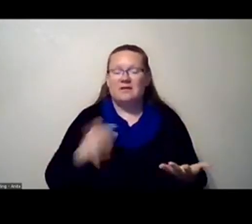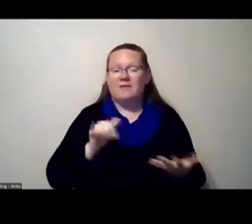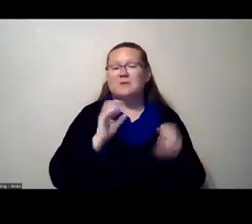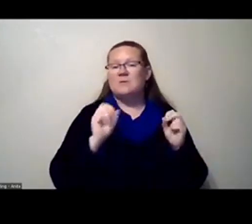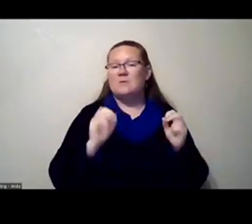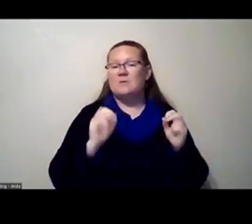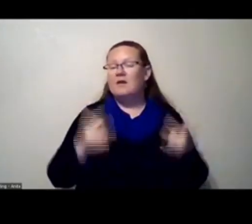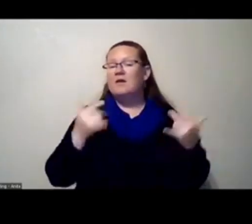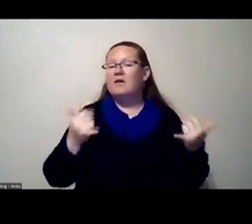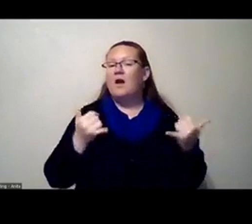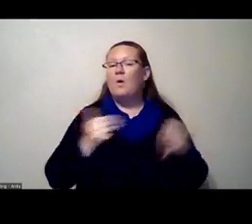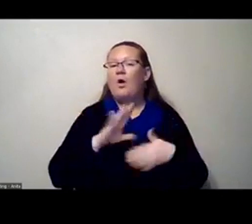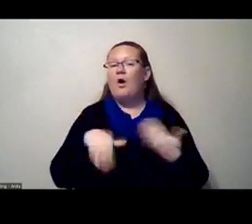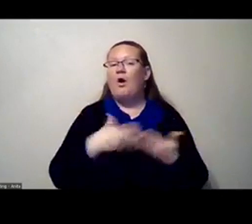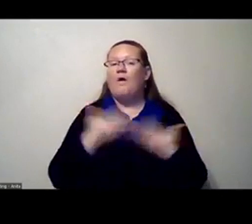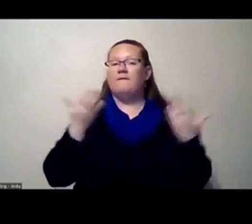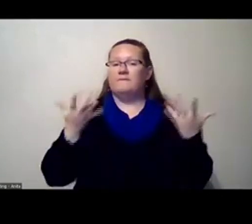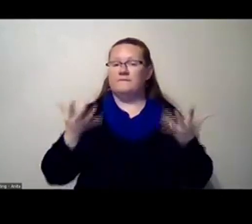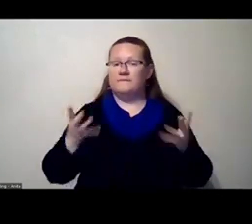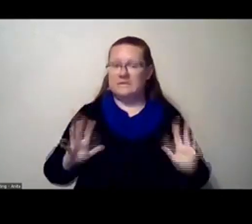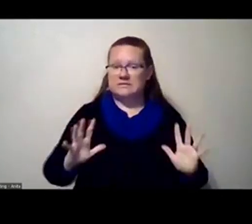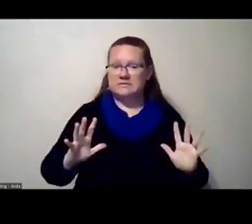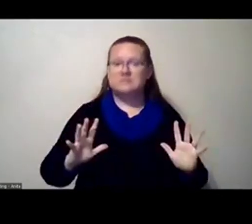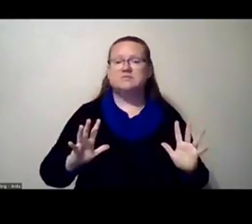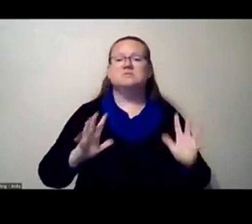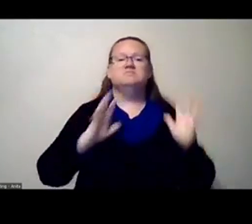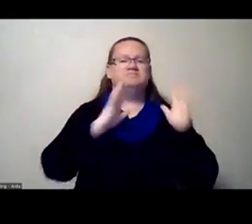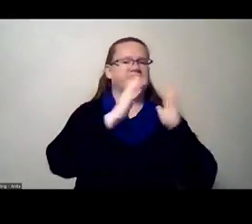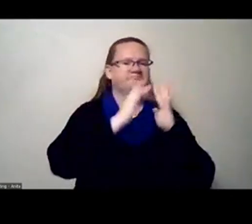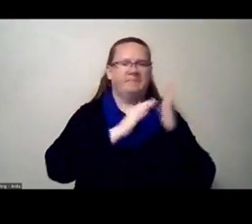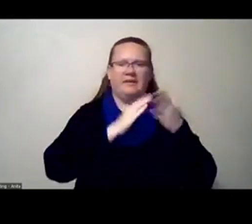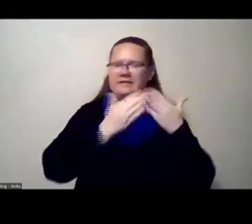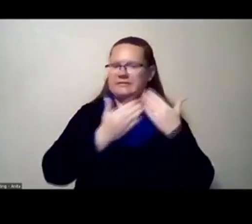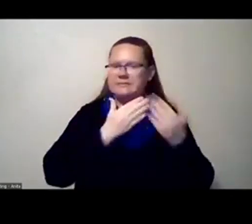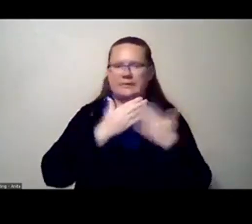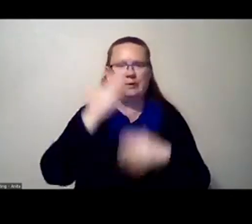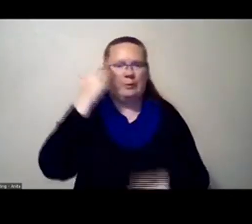regardless of why or how or Who Will Win. Fact of the matter is.